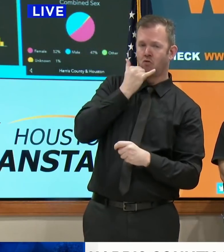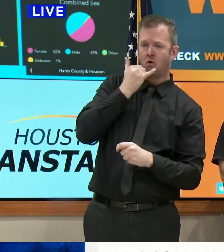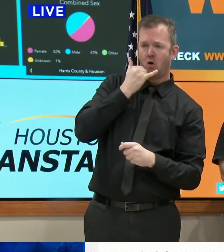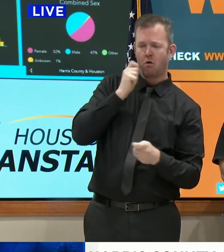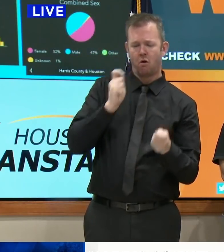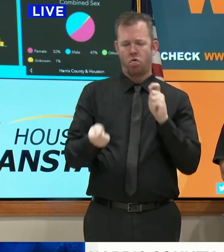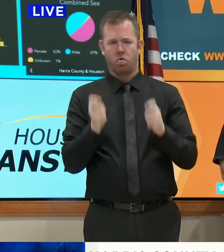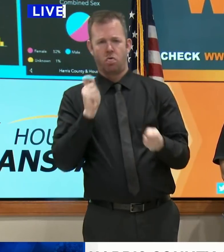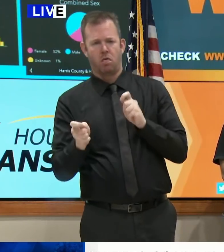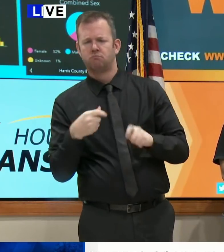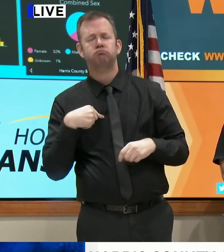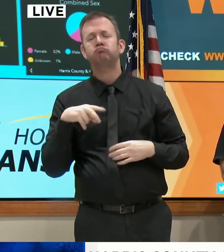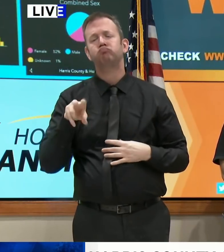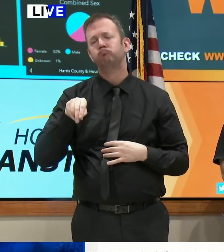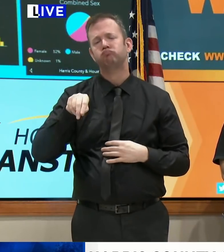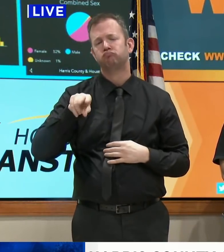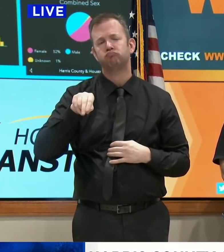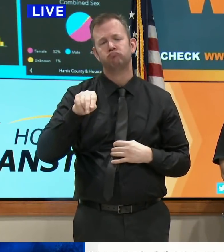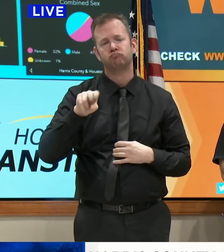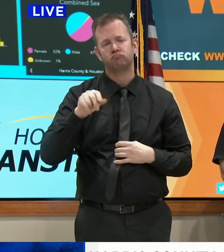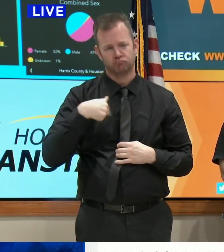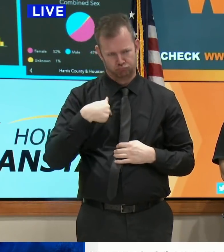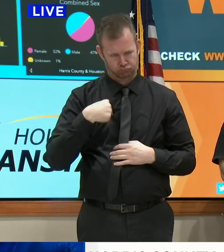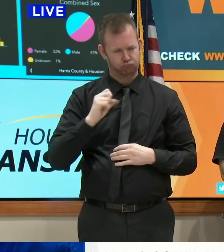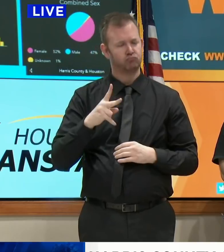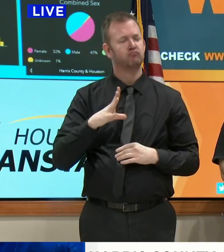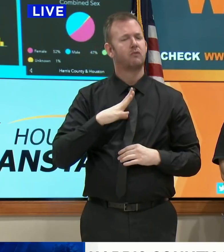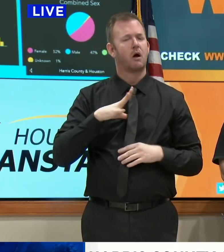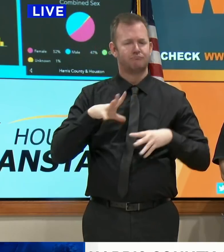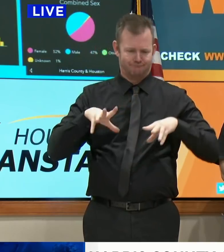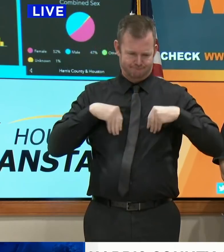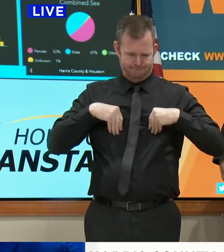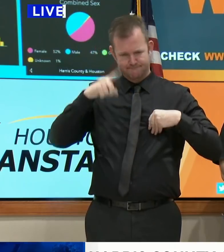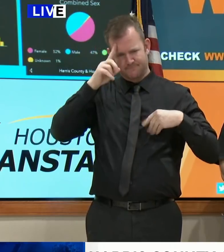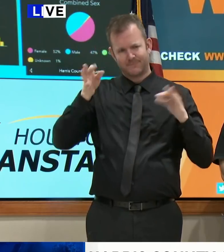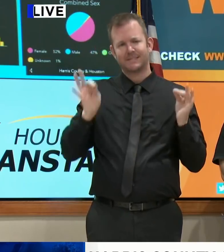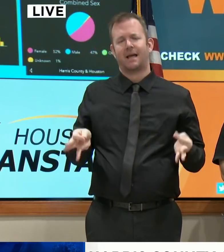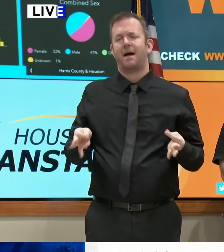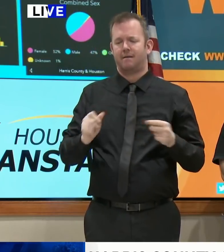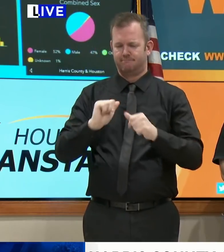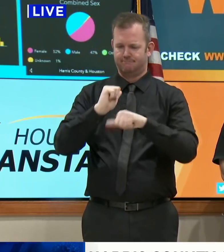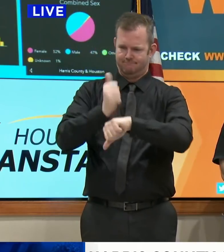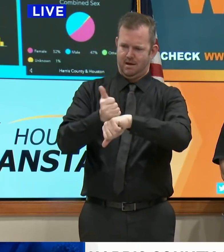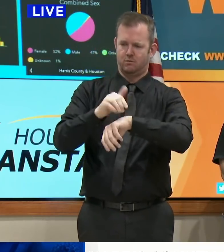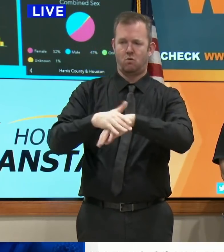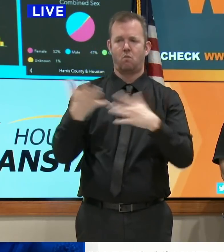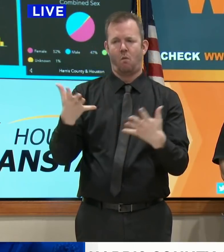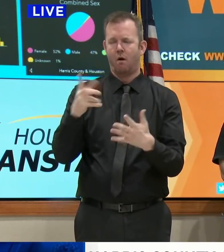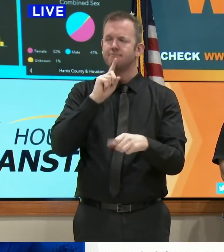that people misconstrue and I’m OK with that as long as we are OK with that as long as we are doing things right doing right doing things right doing right by the community and so. by the community and so. >> Win the fire